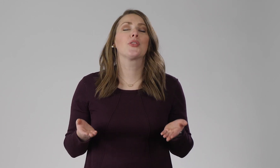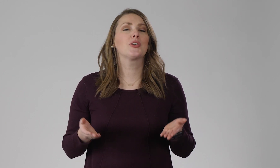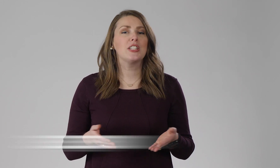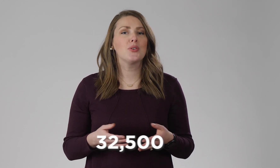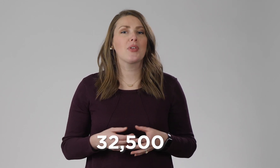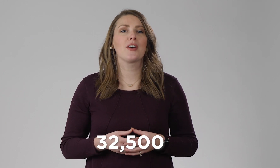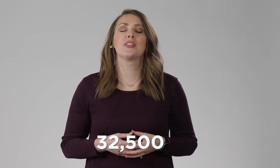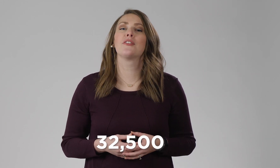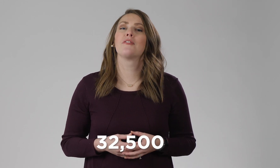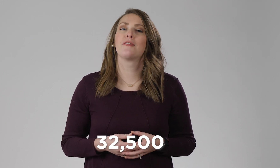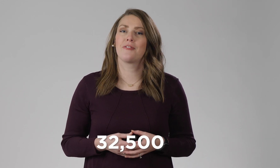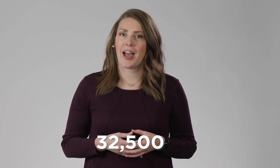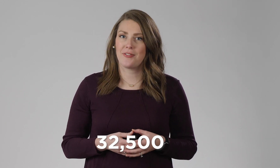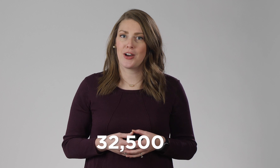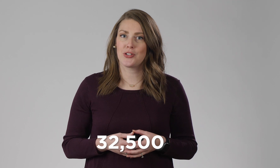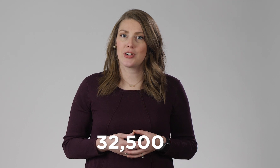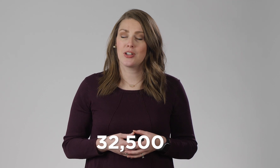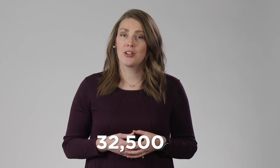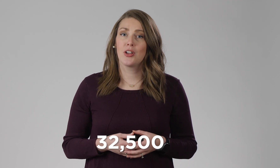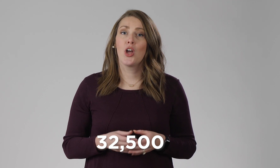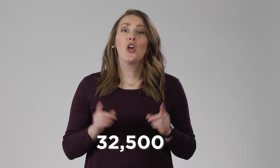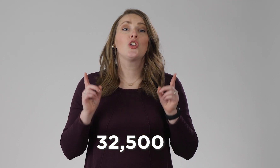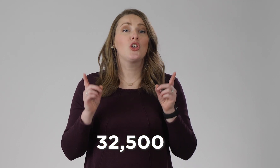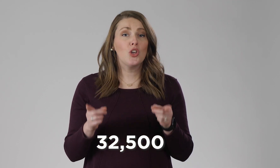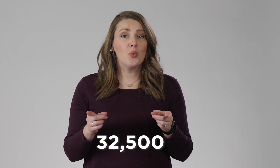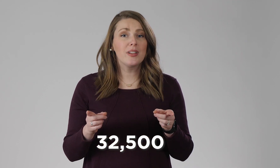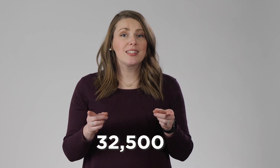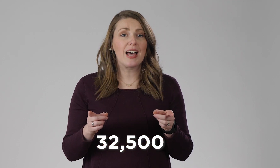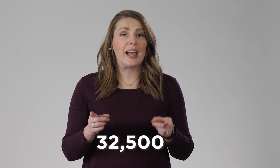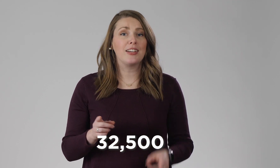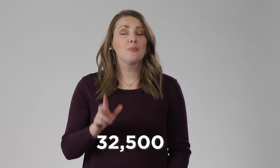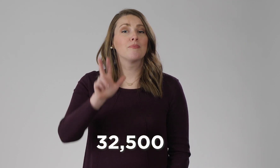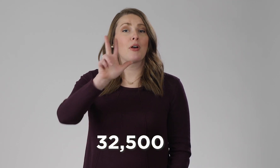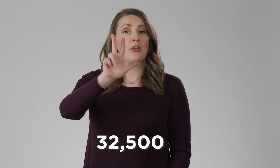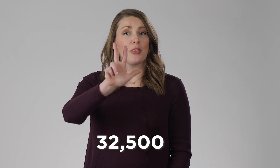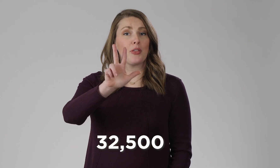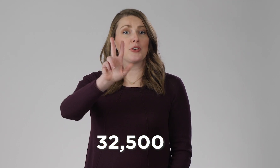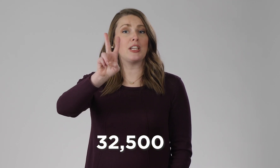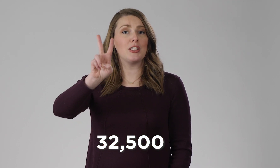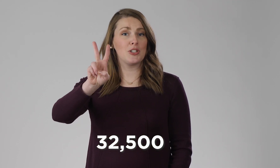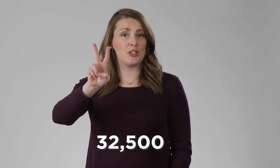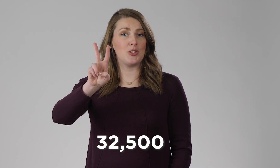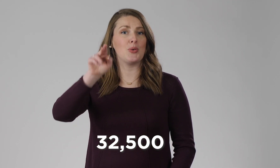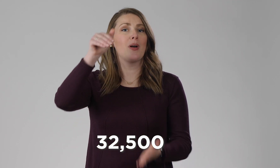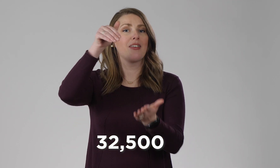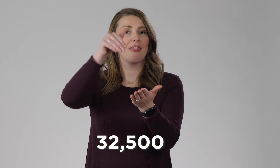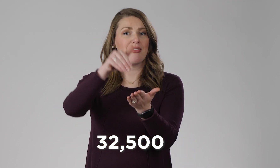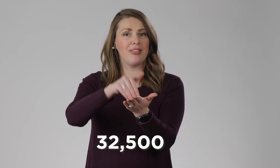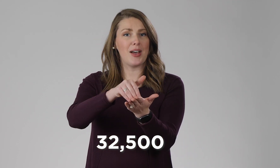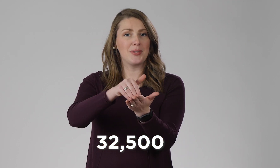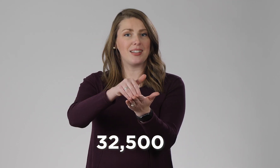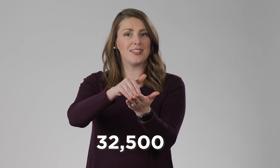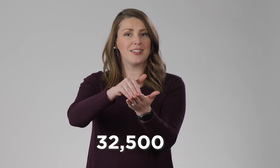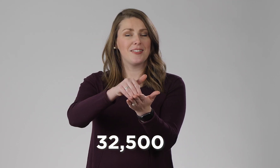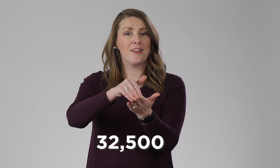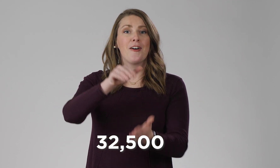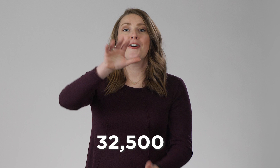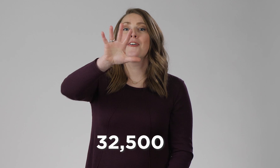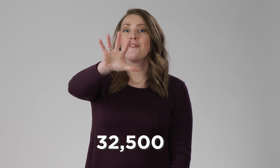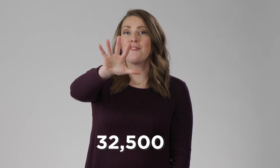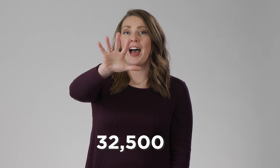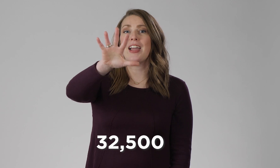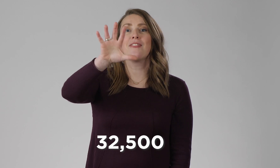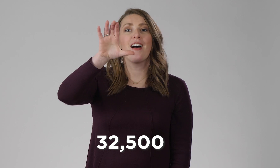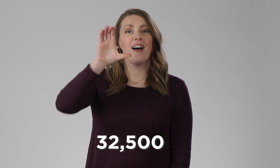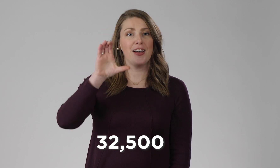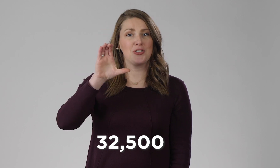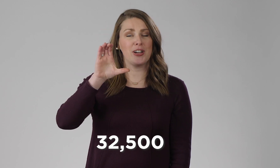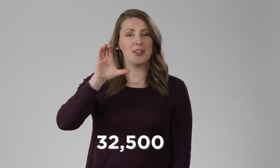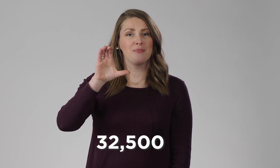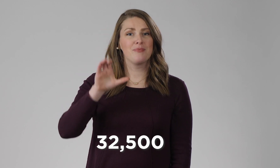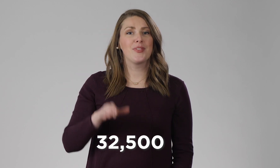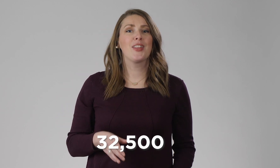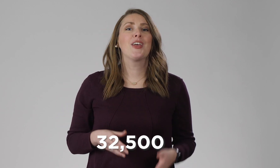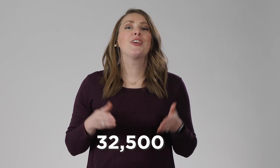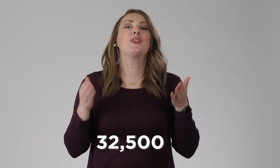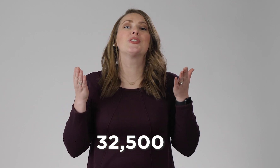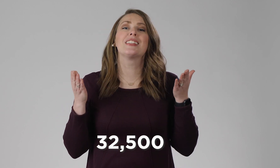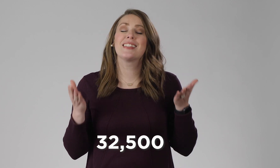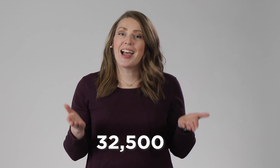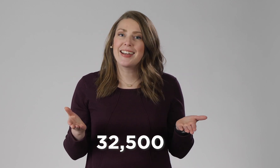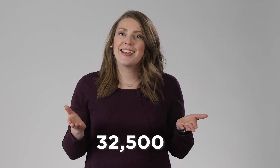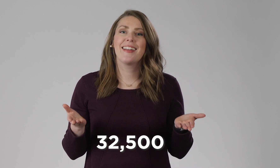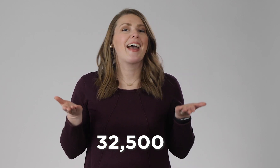thirty two-thousand, five-hundred, you would sign thirty-two thousand, five-hundred. You just sign it